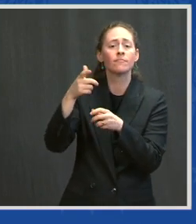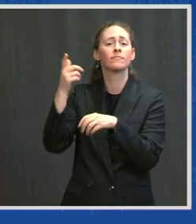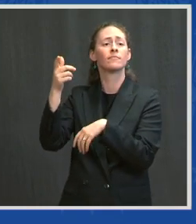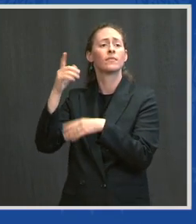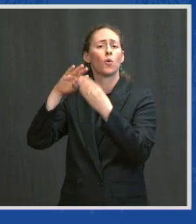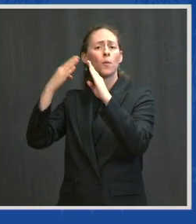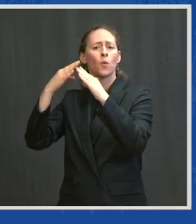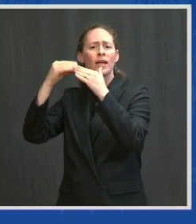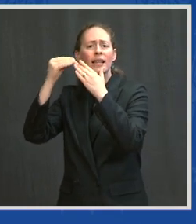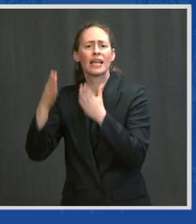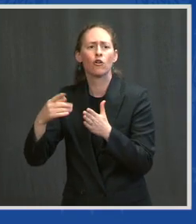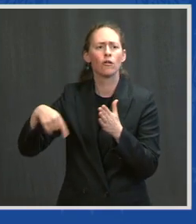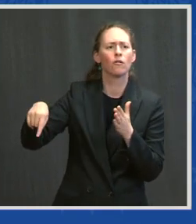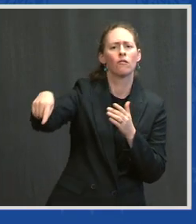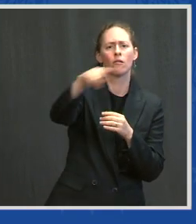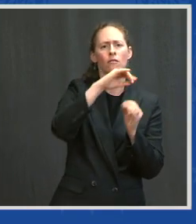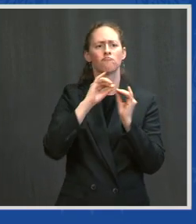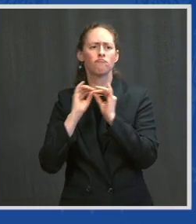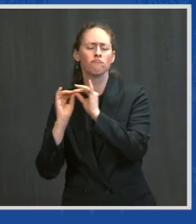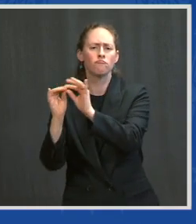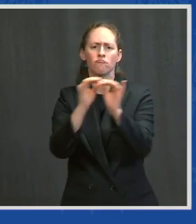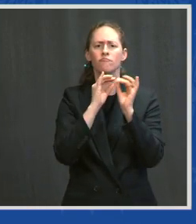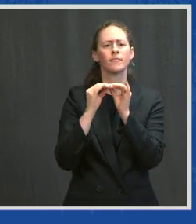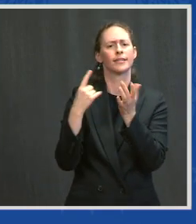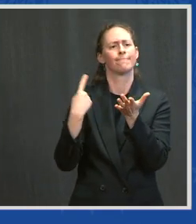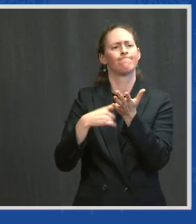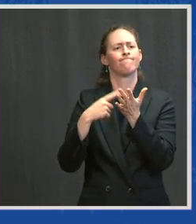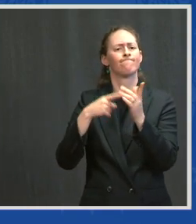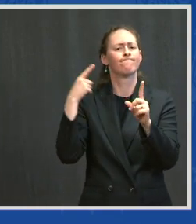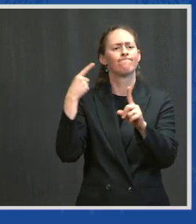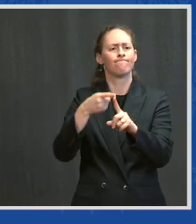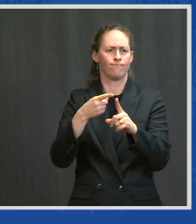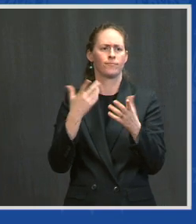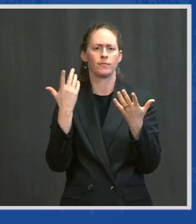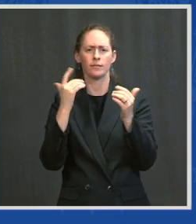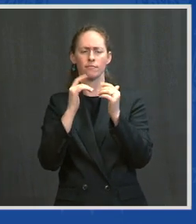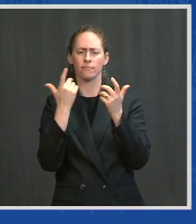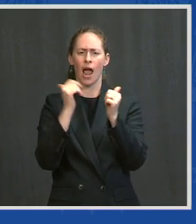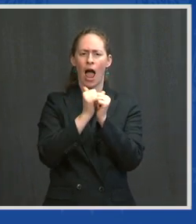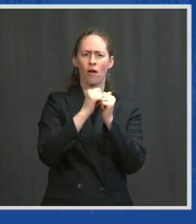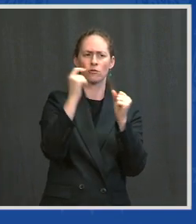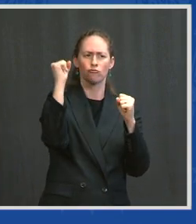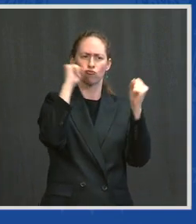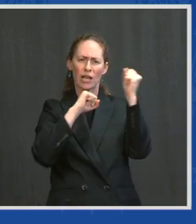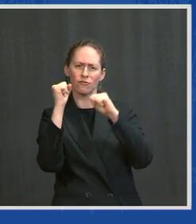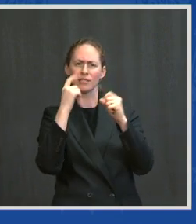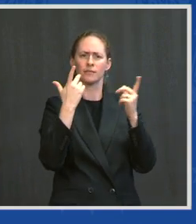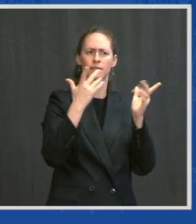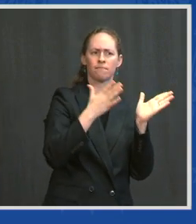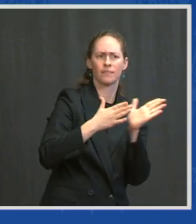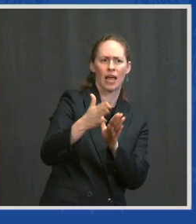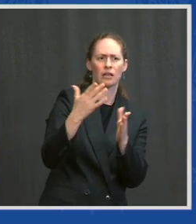that I'm releasing today to combat the epidemic of gun violence and other violent crime